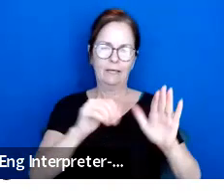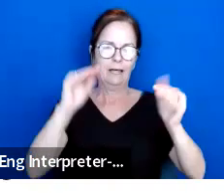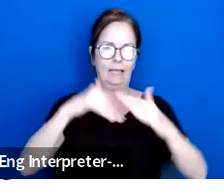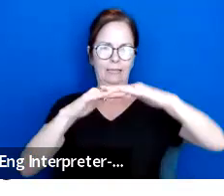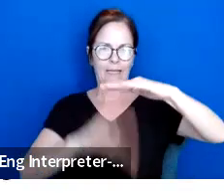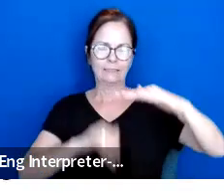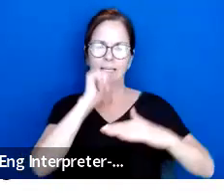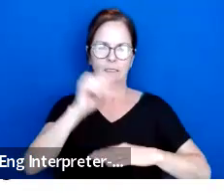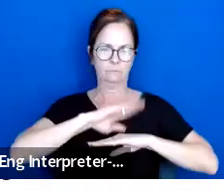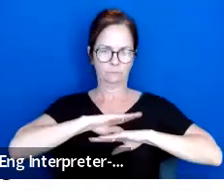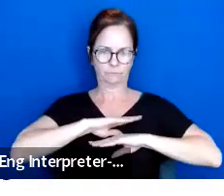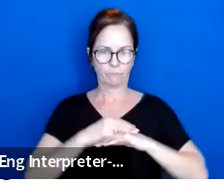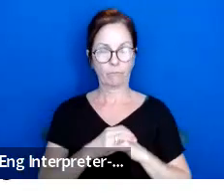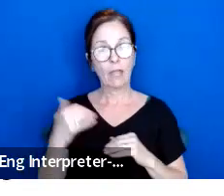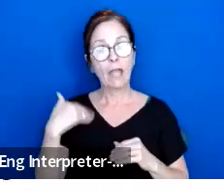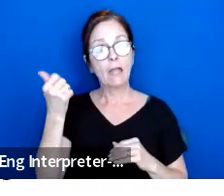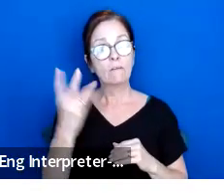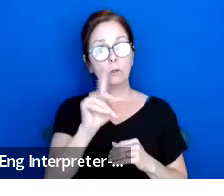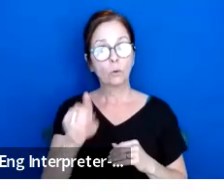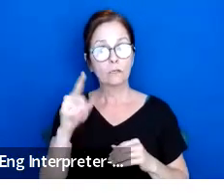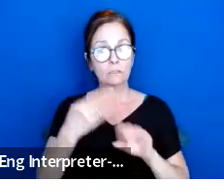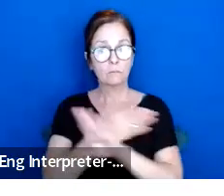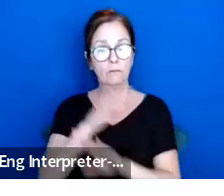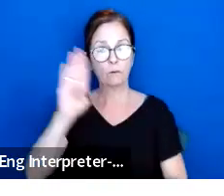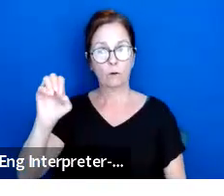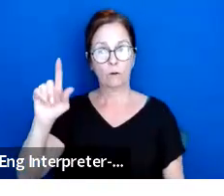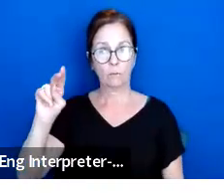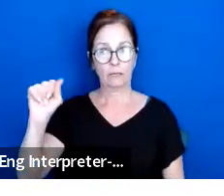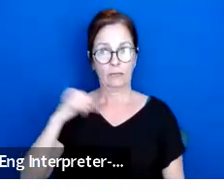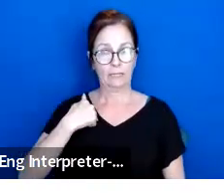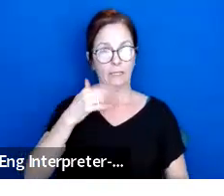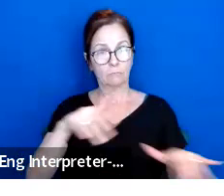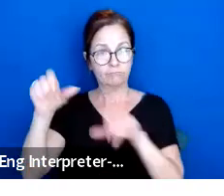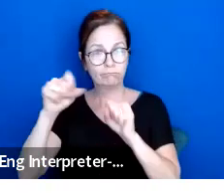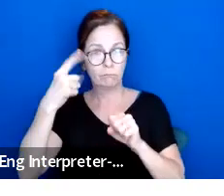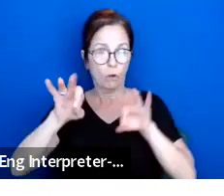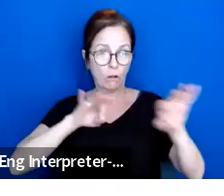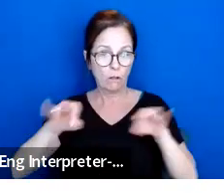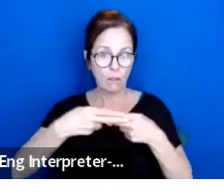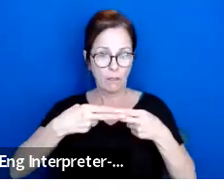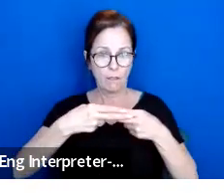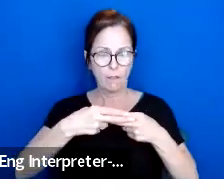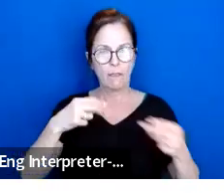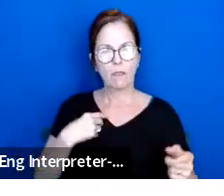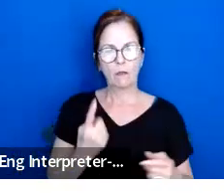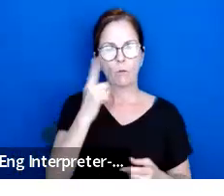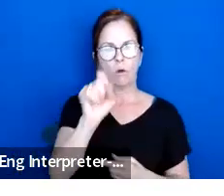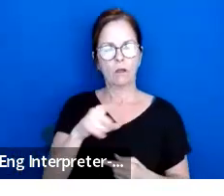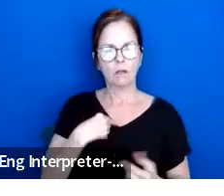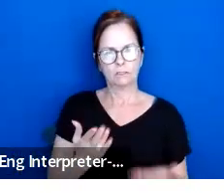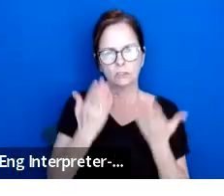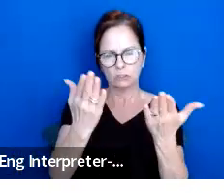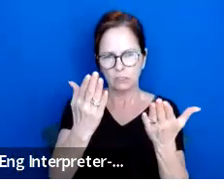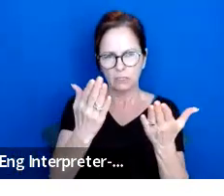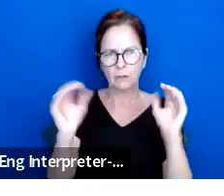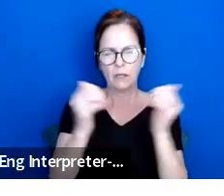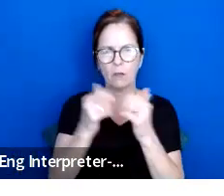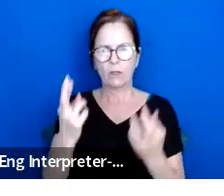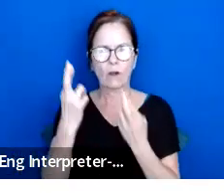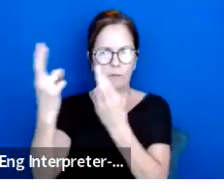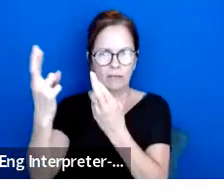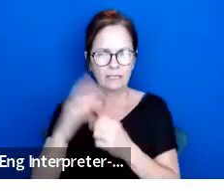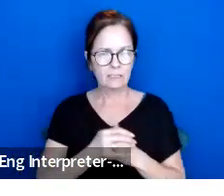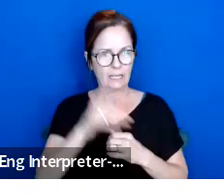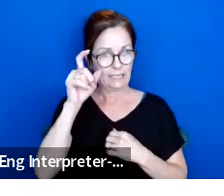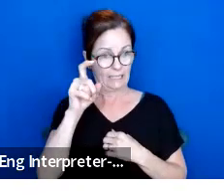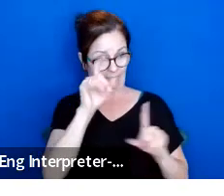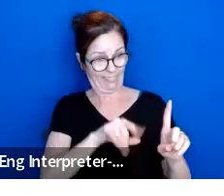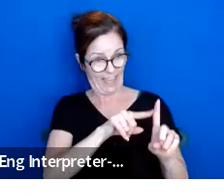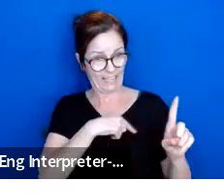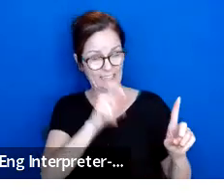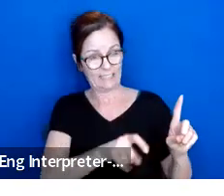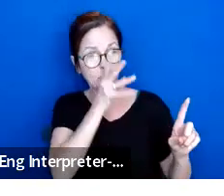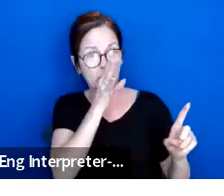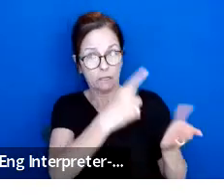We've got a couple of questions before Belinda jumps into the next slide. We've got 1, 2 suggestions as opposed to recommendations have to be verbal only or can they be in writing?